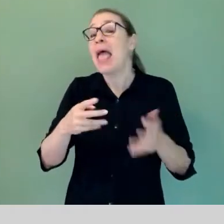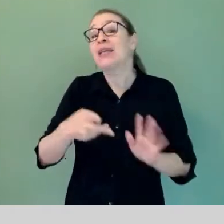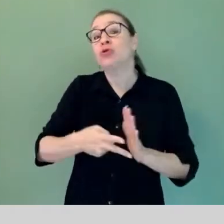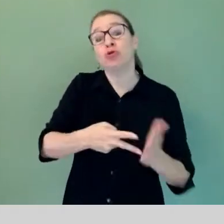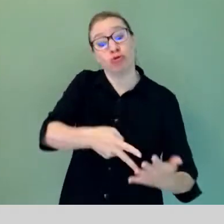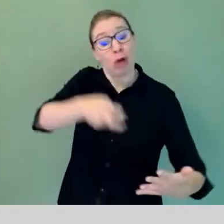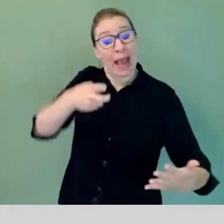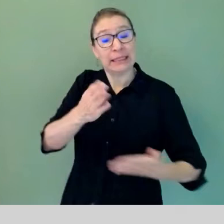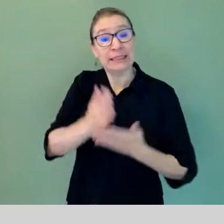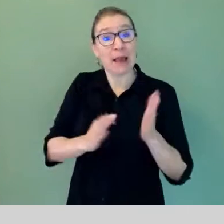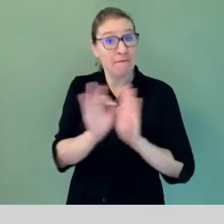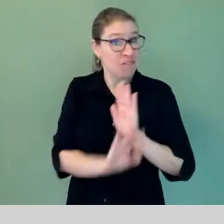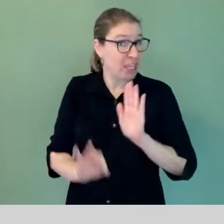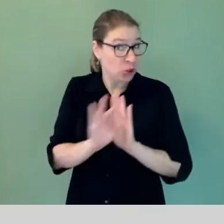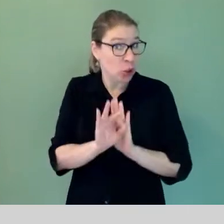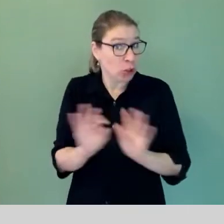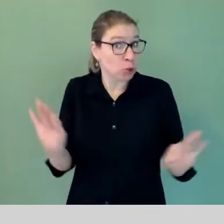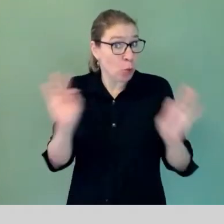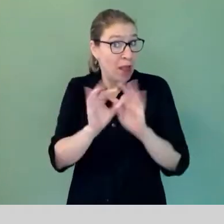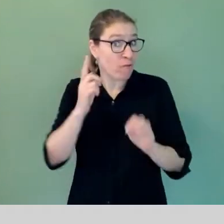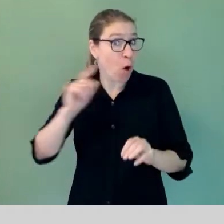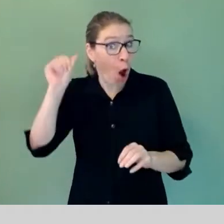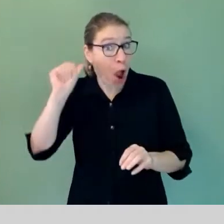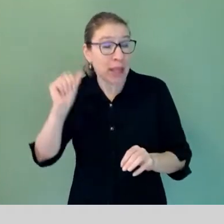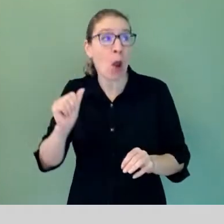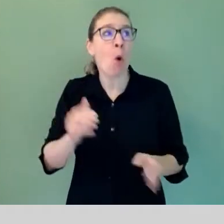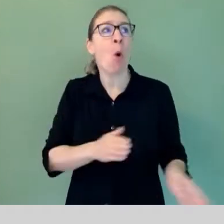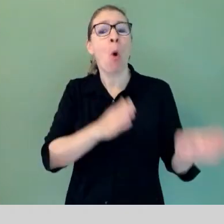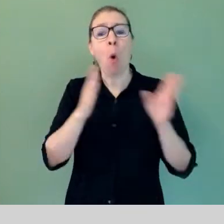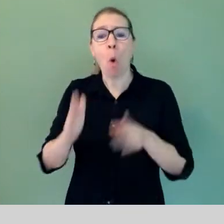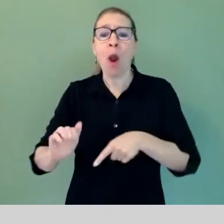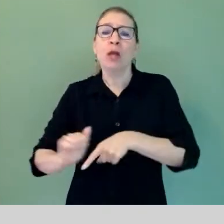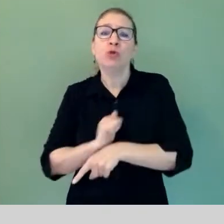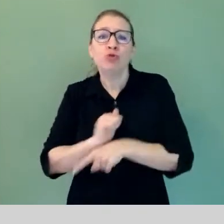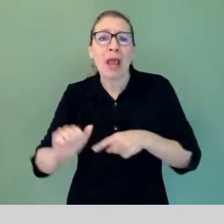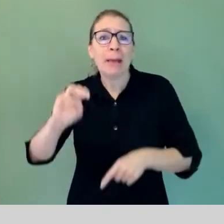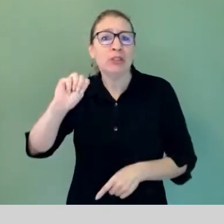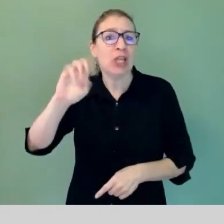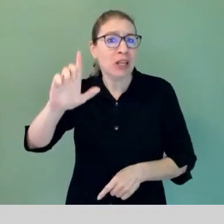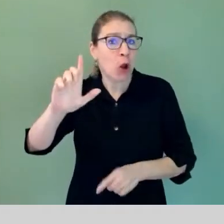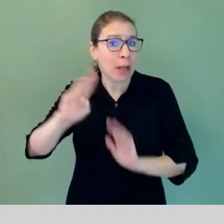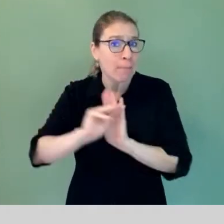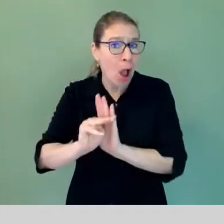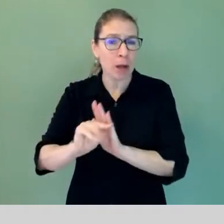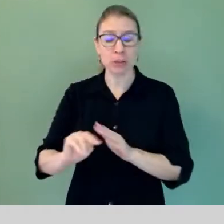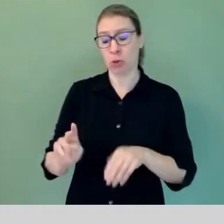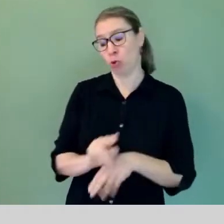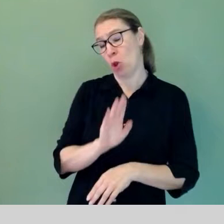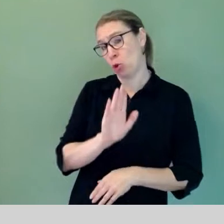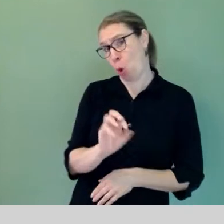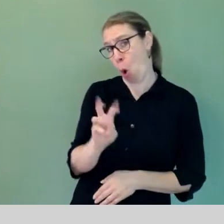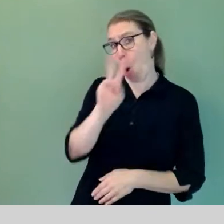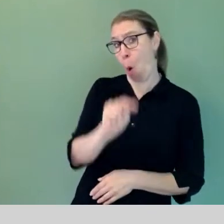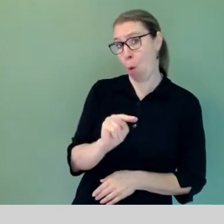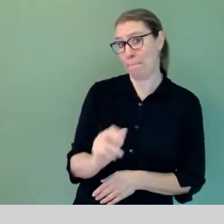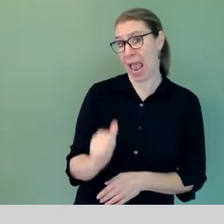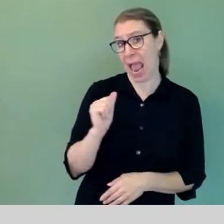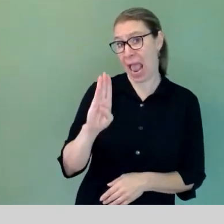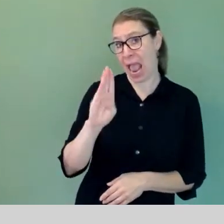to extracting features that are relevant for audio to training machine learning models of using your own custom backend